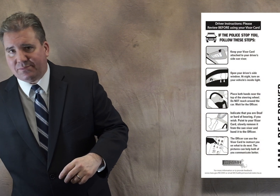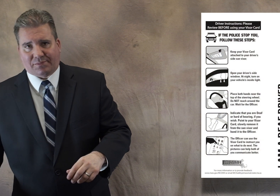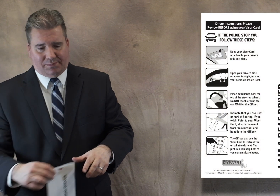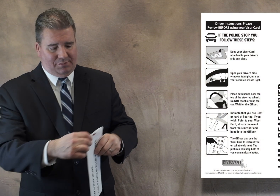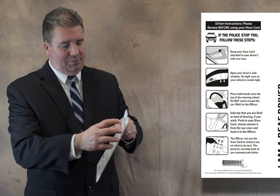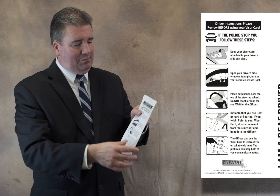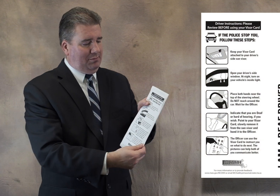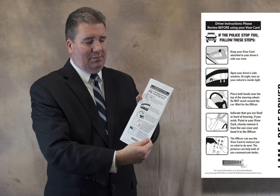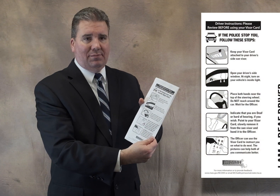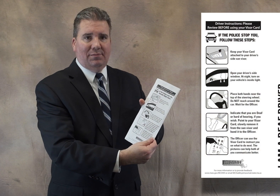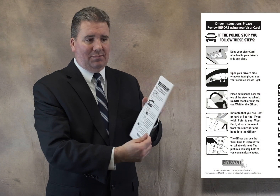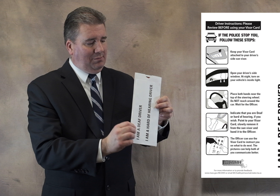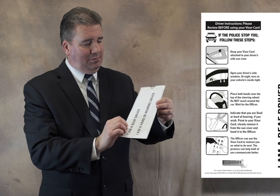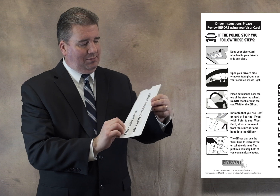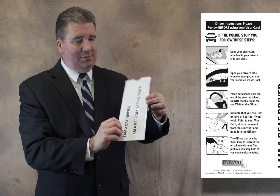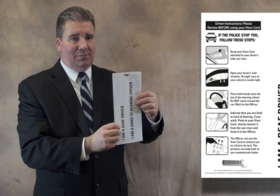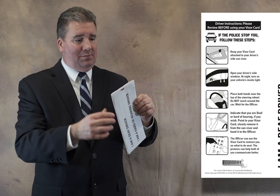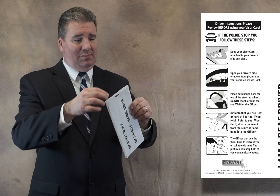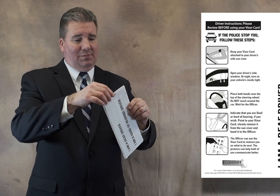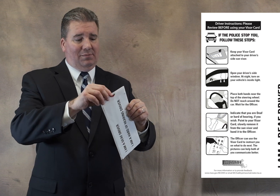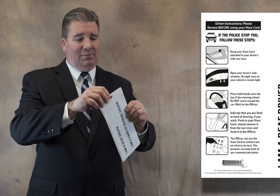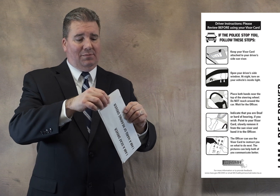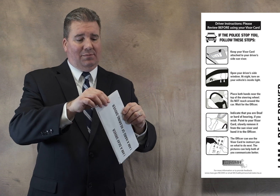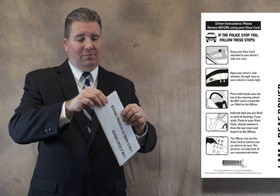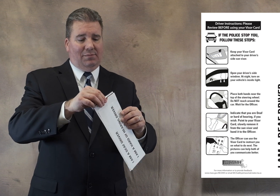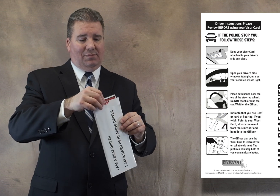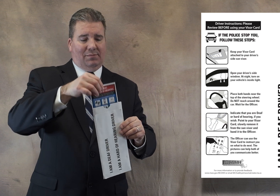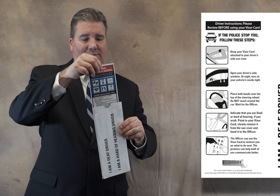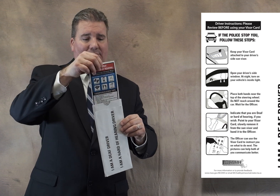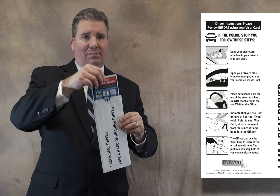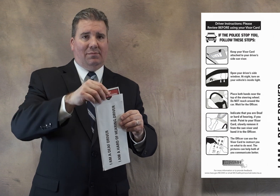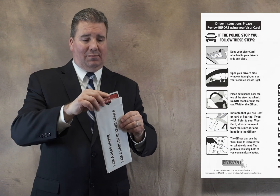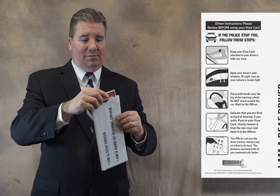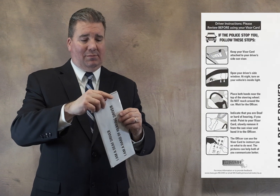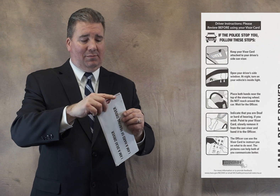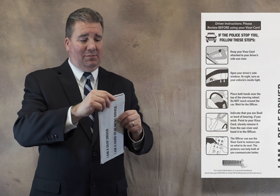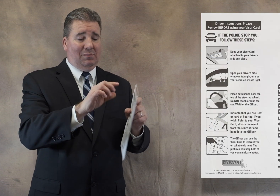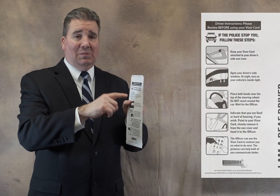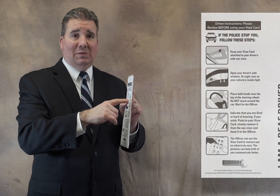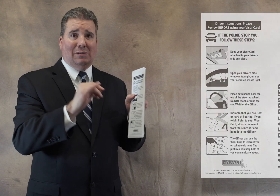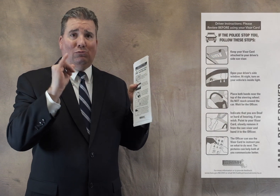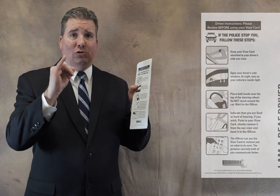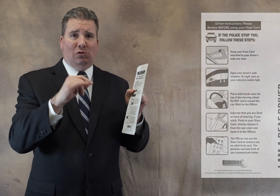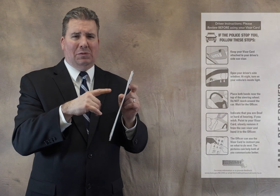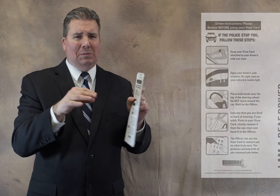with instructions printed on both sides. The envelope contains the Visor Card.